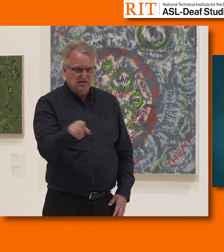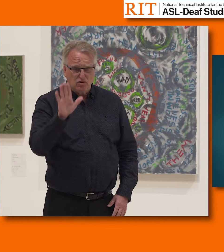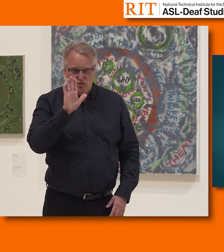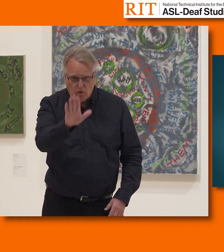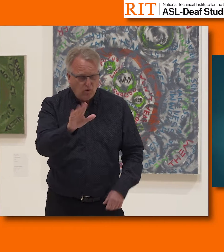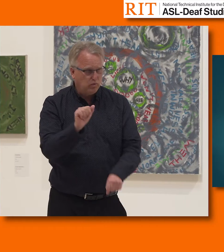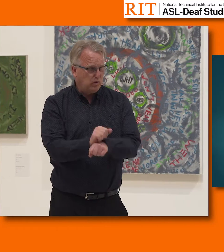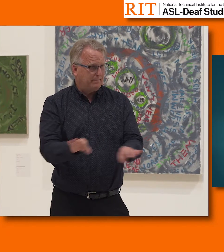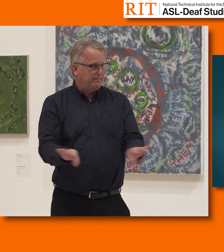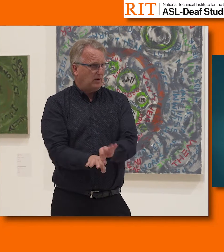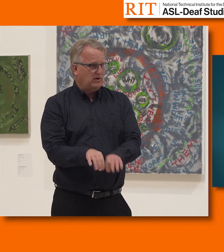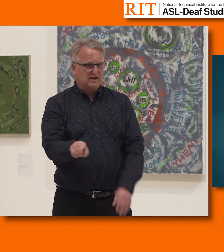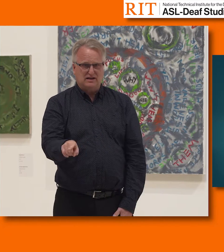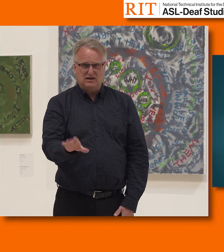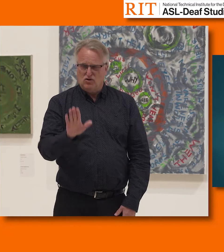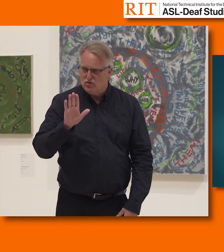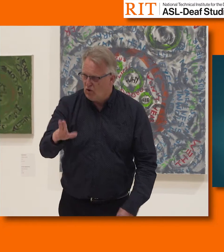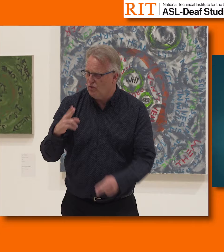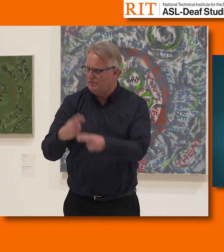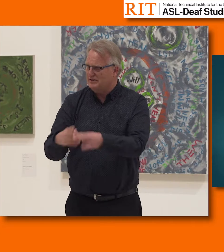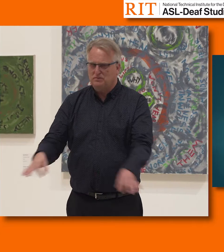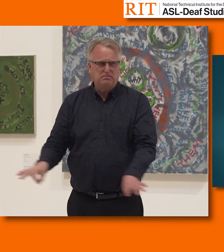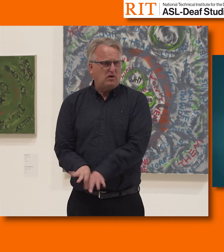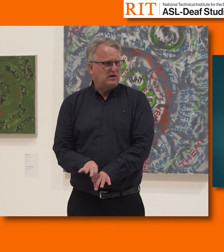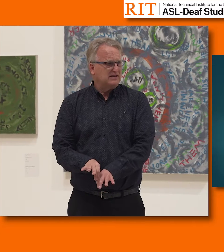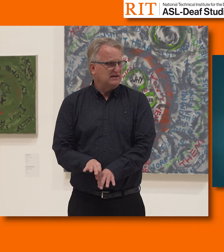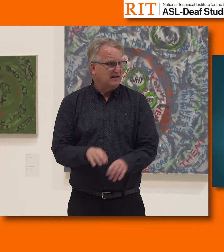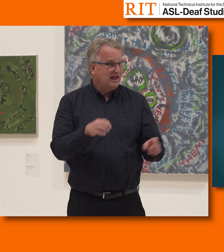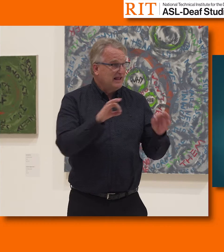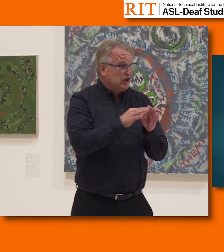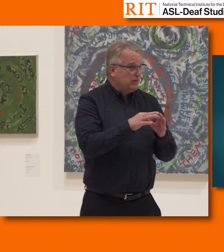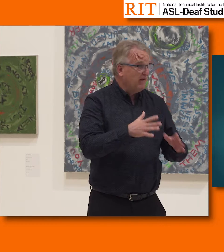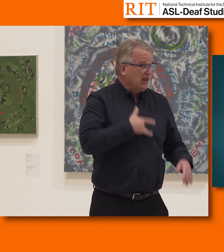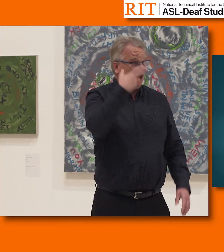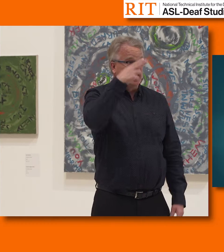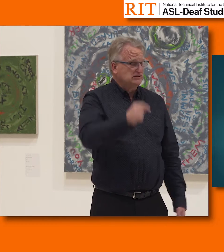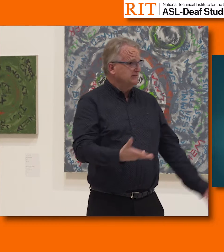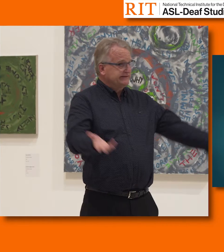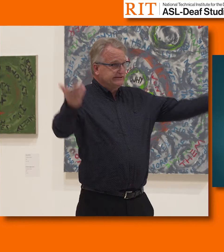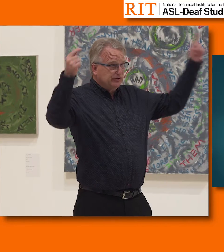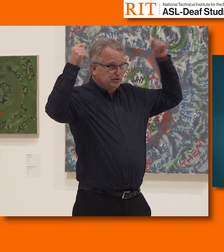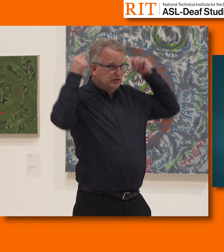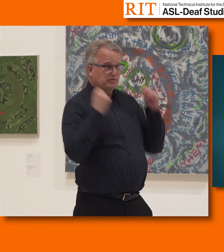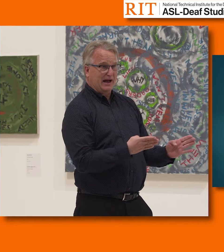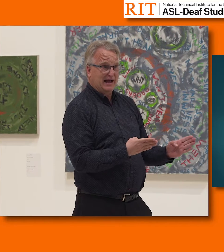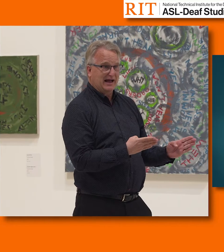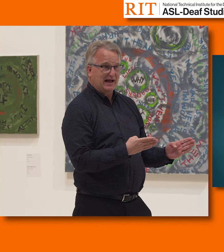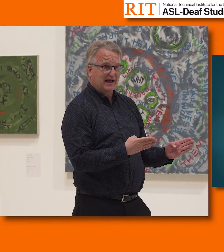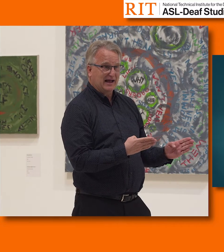Ellie--Ellie did not care. Said that the work that we're doing here is really important.